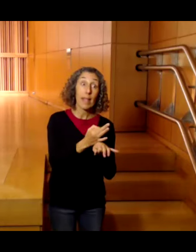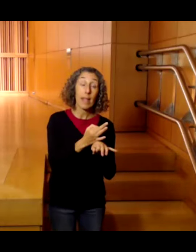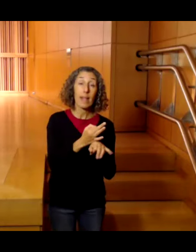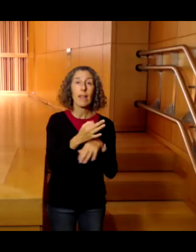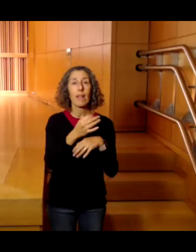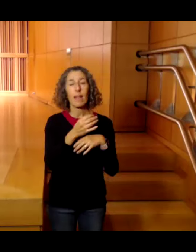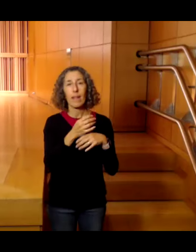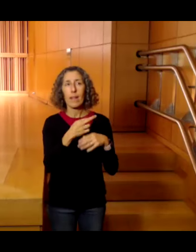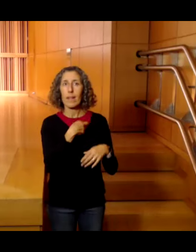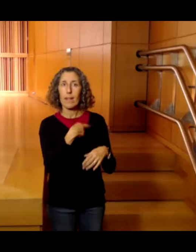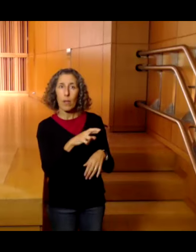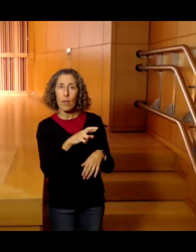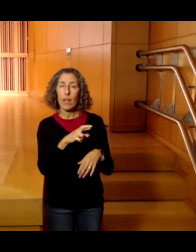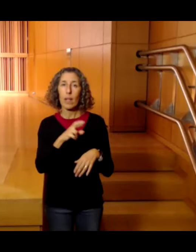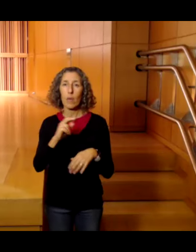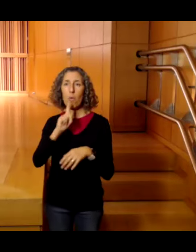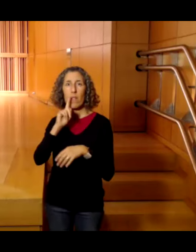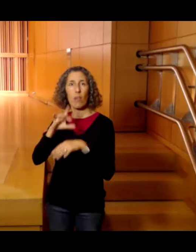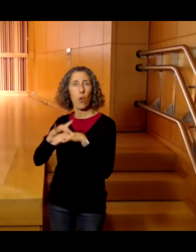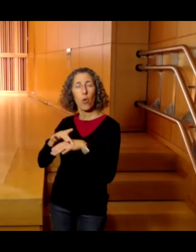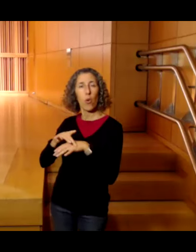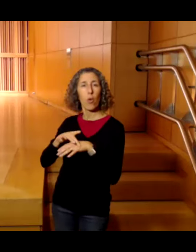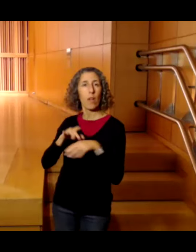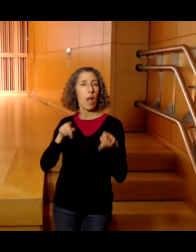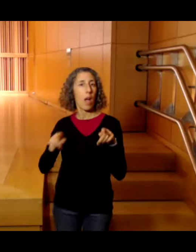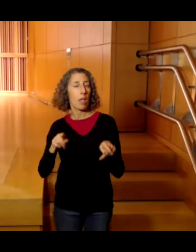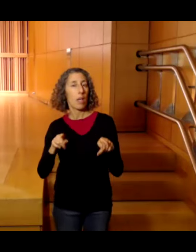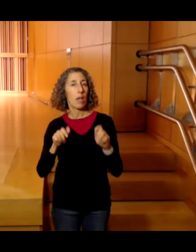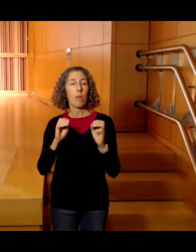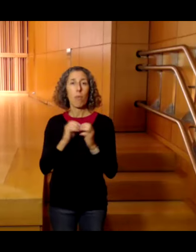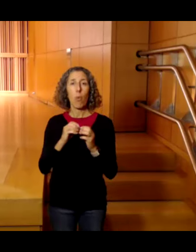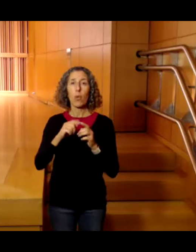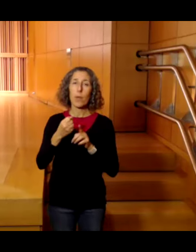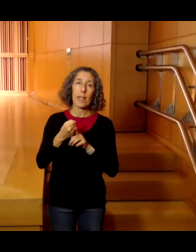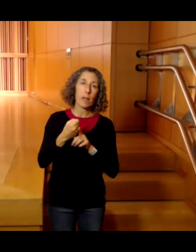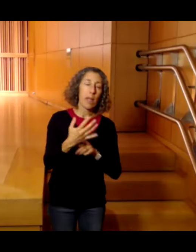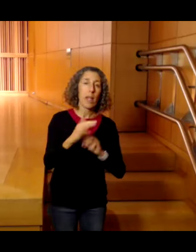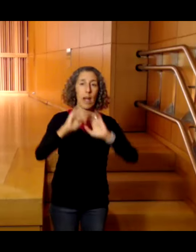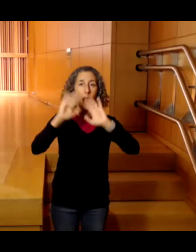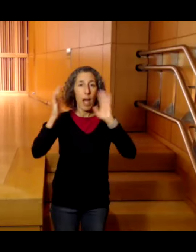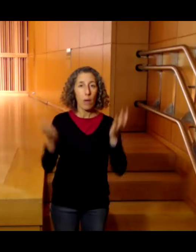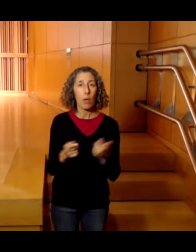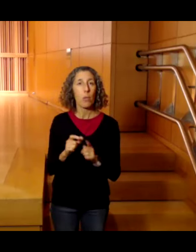are designed first and foremost to expand radically. what we mean when we use the term human.